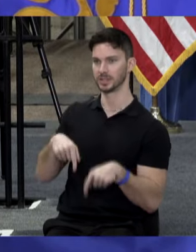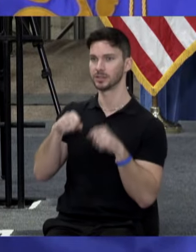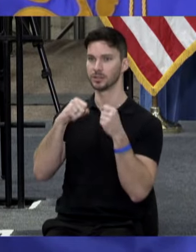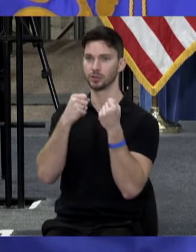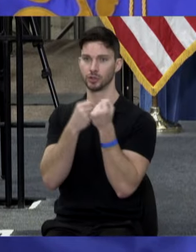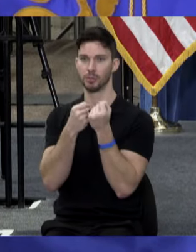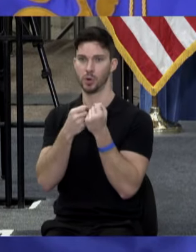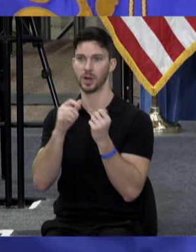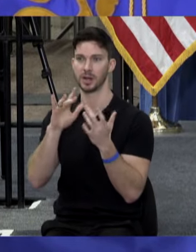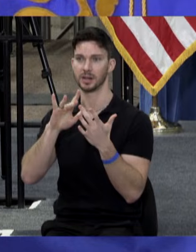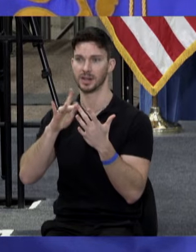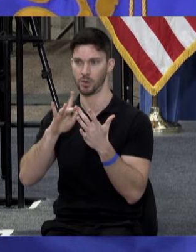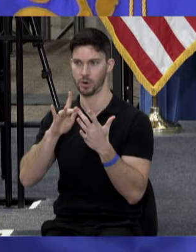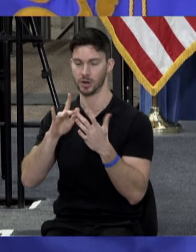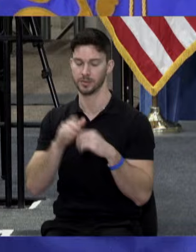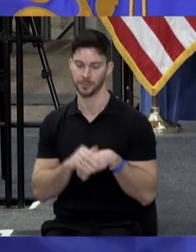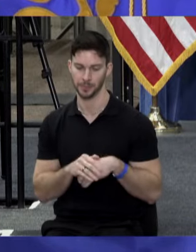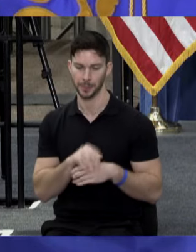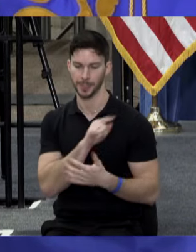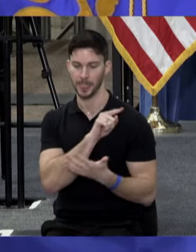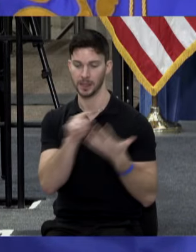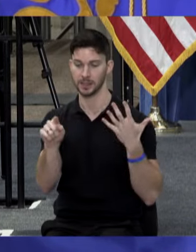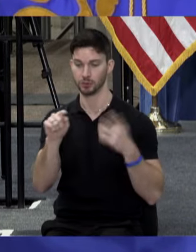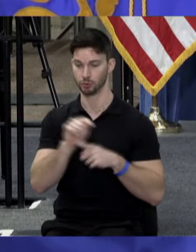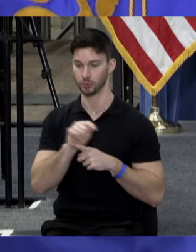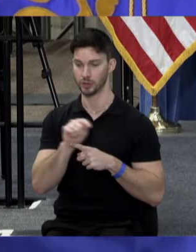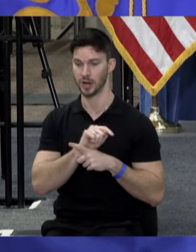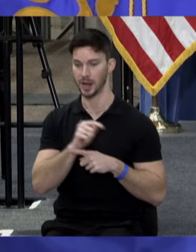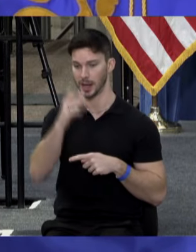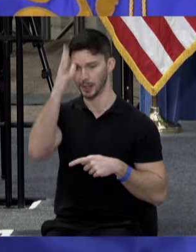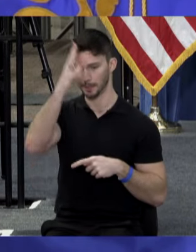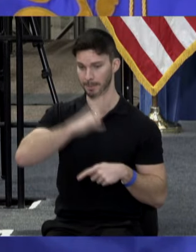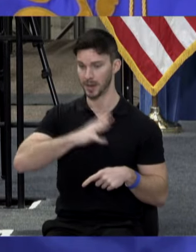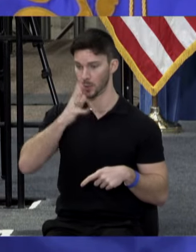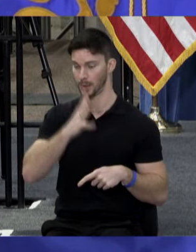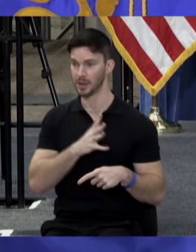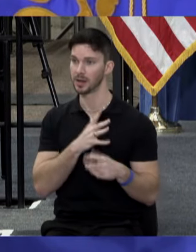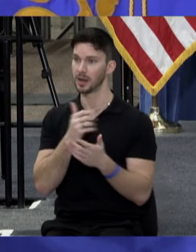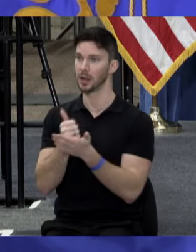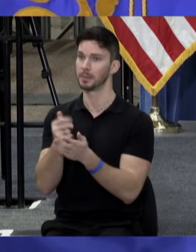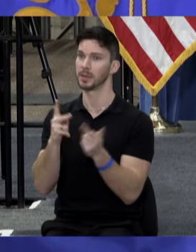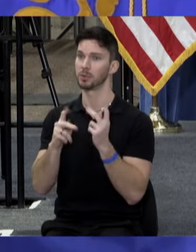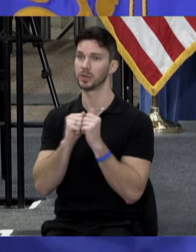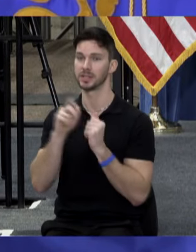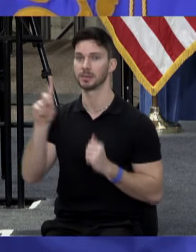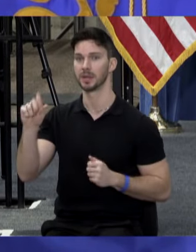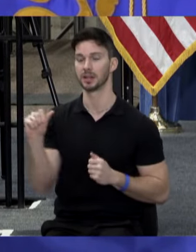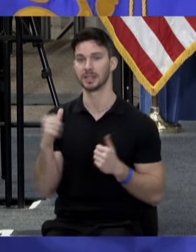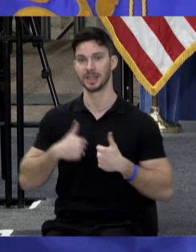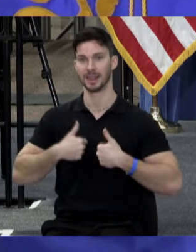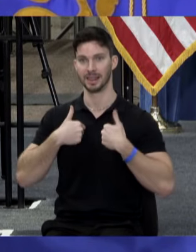These trained men and women help people with disabilities live independently and